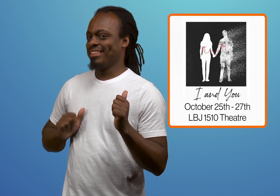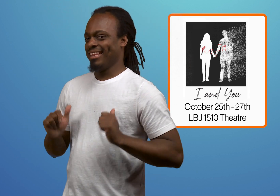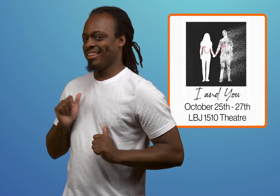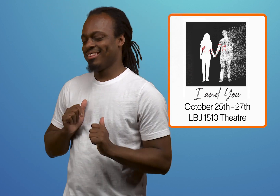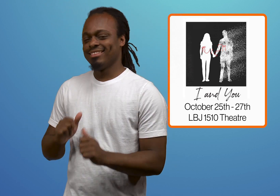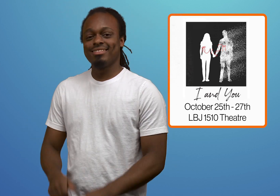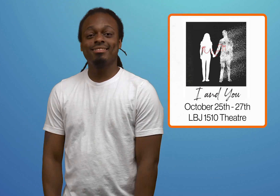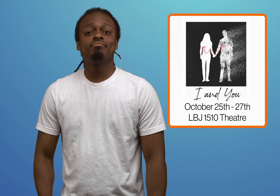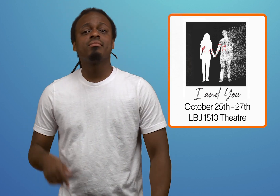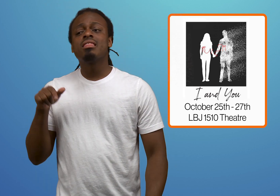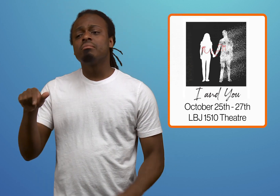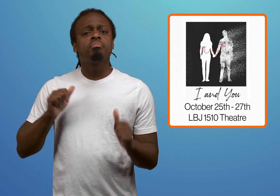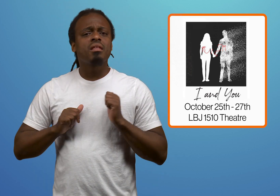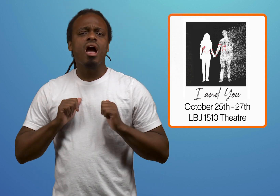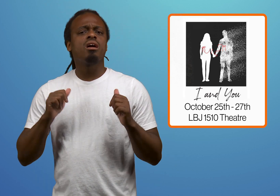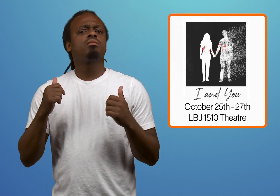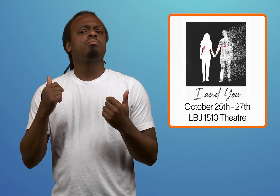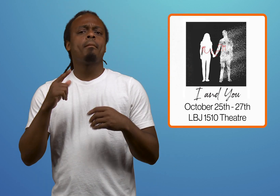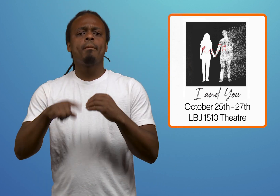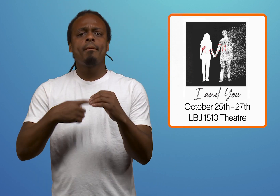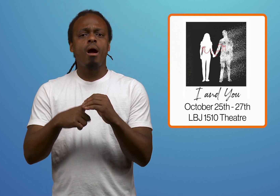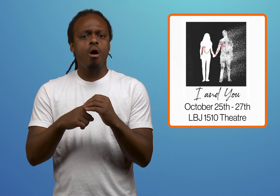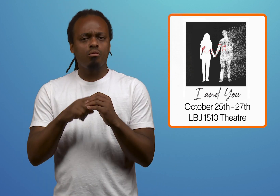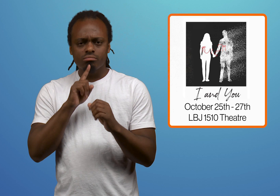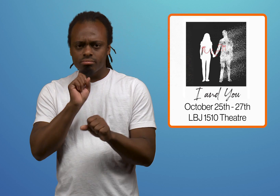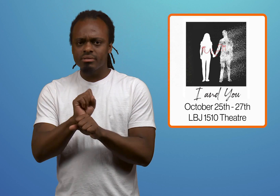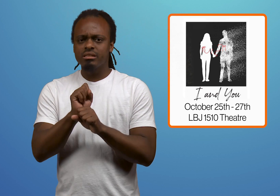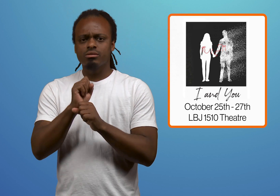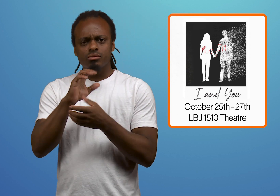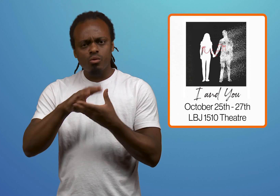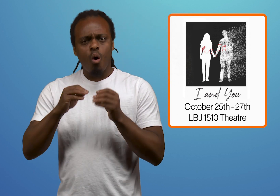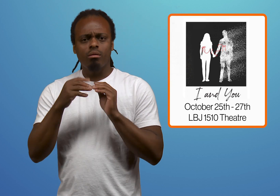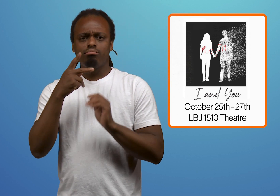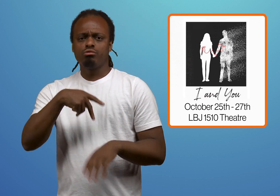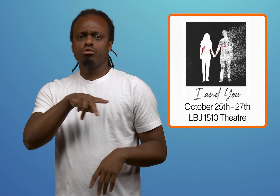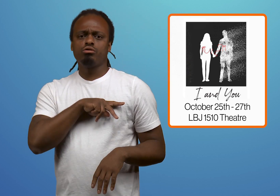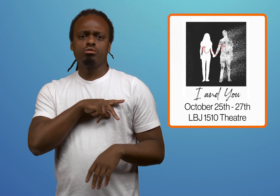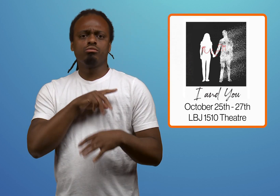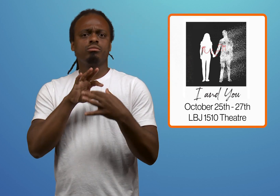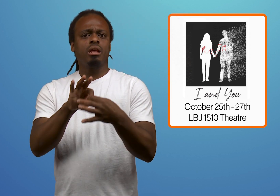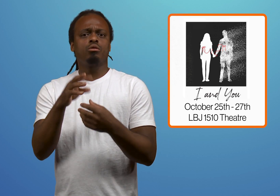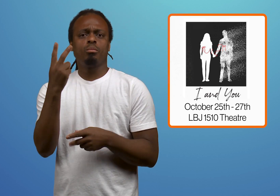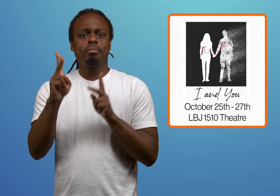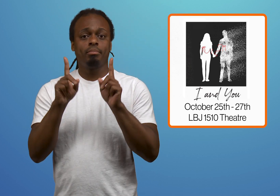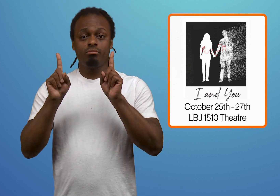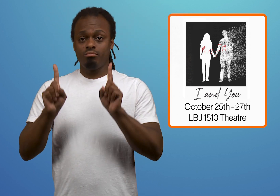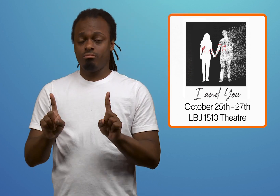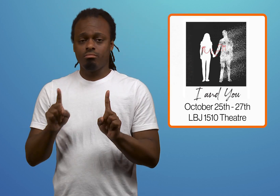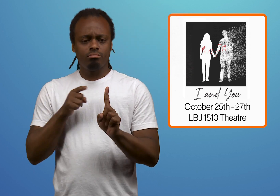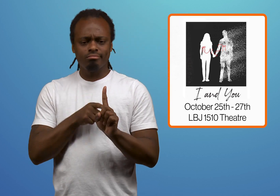By the way, I’m in the show! It’s a deeply personal story about two people connecting with each other